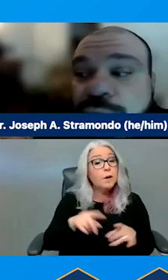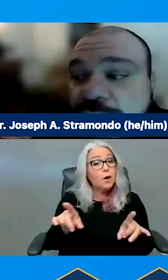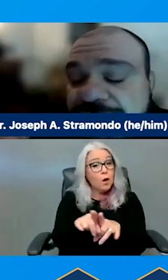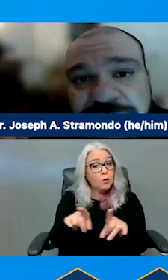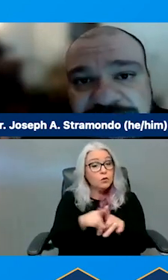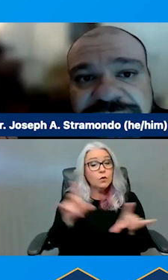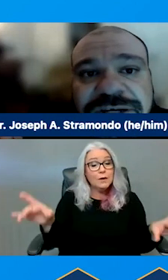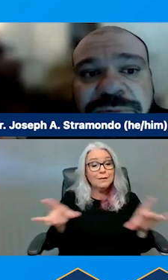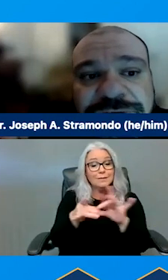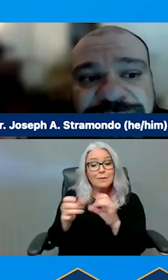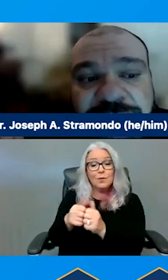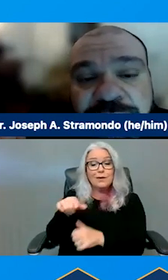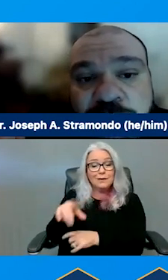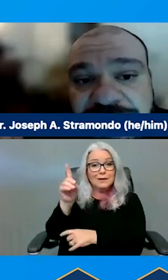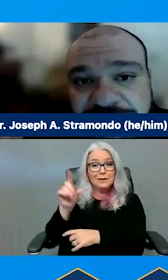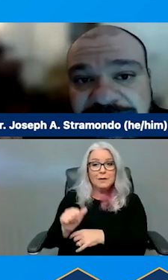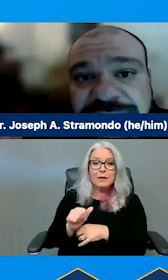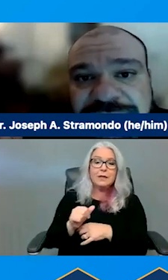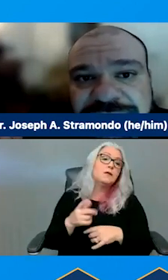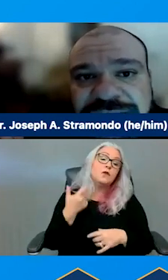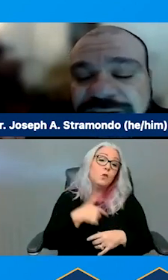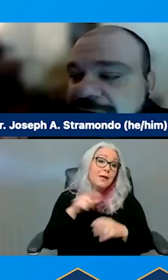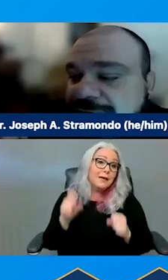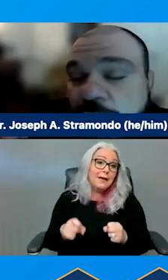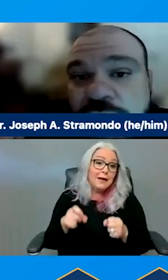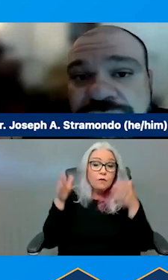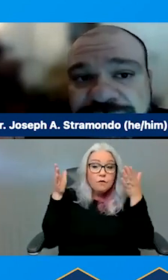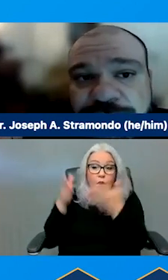one of the ways we can put a finer point on that and sort of